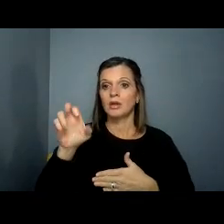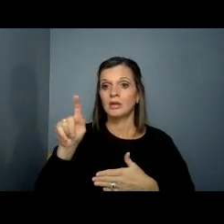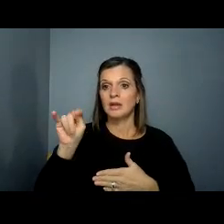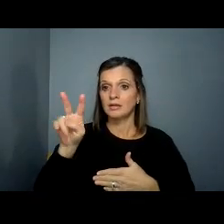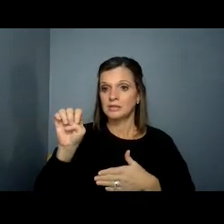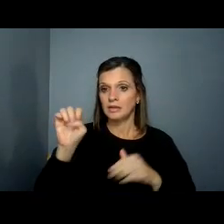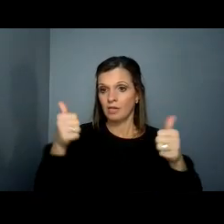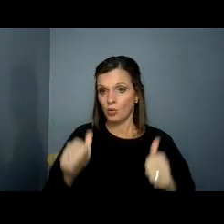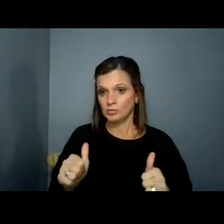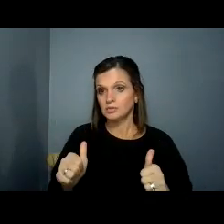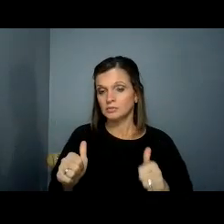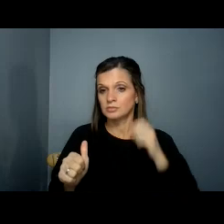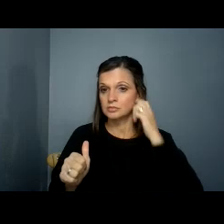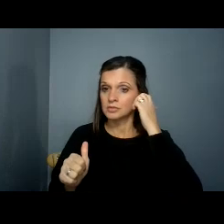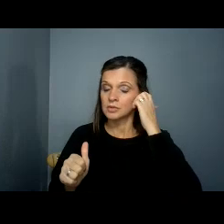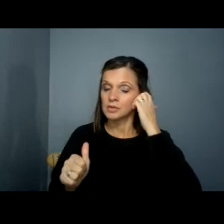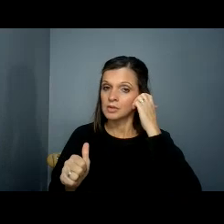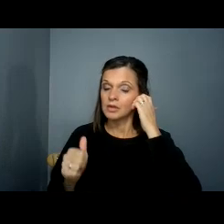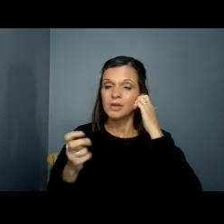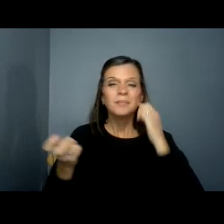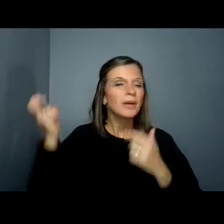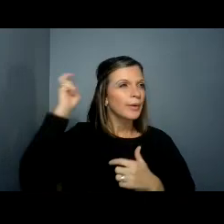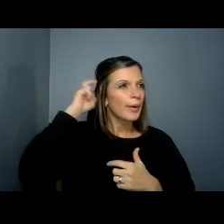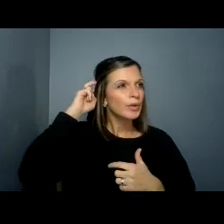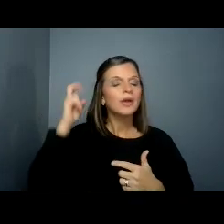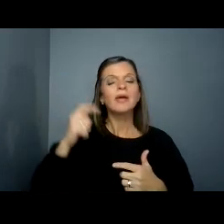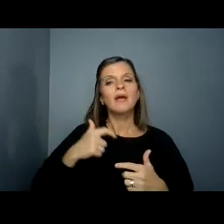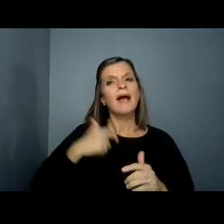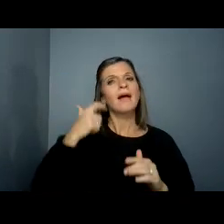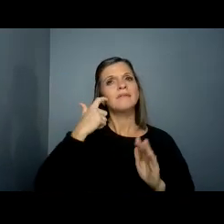But Cochran plants, I mean, I've seen them. It's it's kind of like what tinnitus.